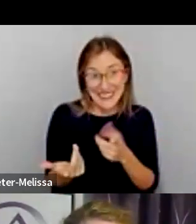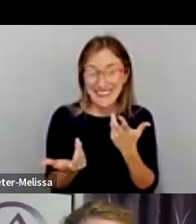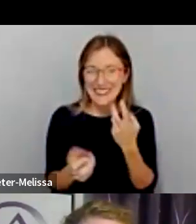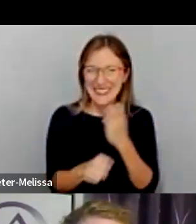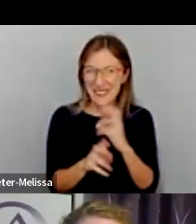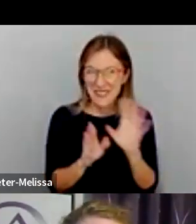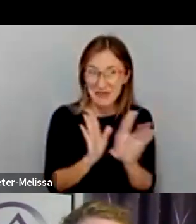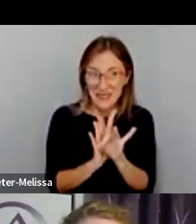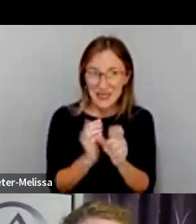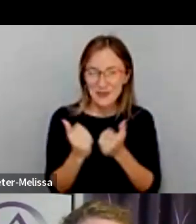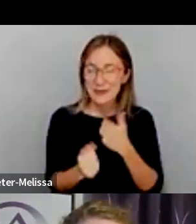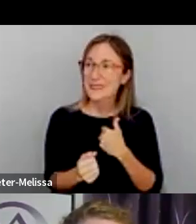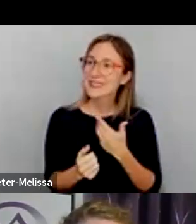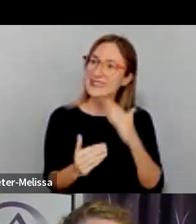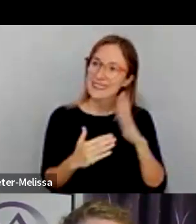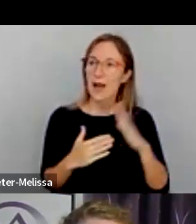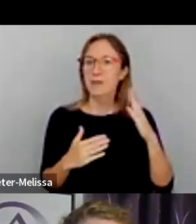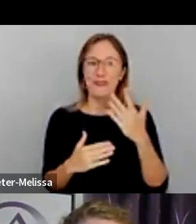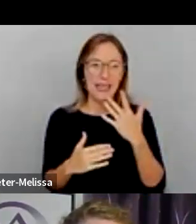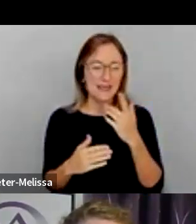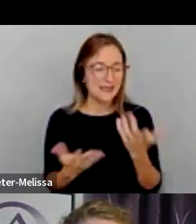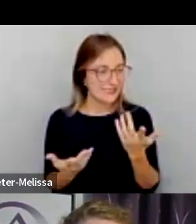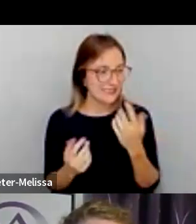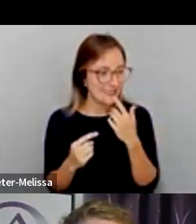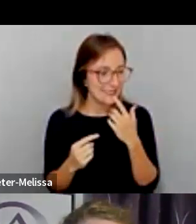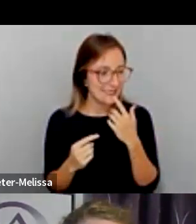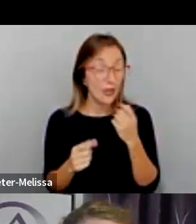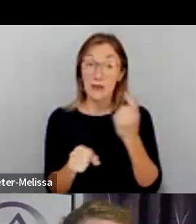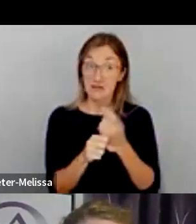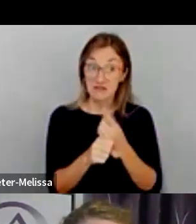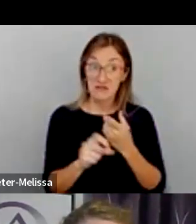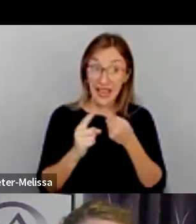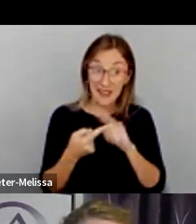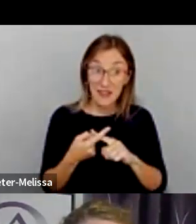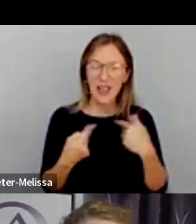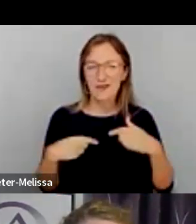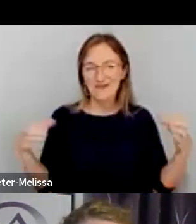Dallas. That is where I am as we speak. My favorite hello and activity --